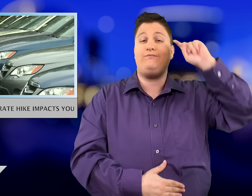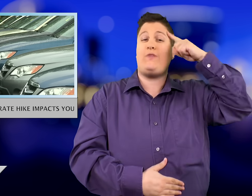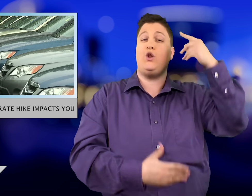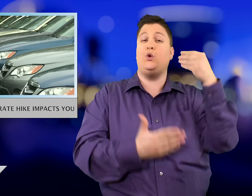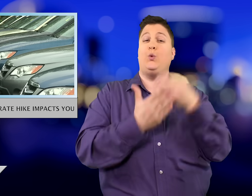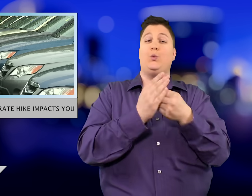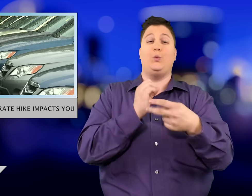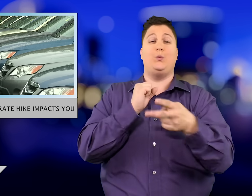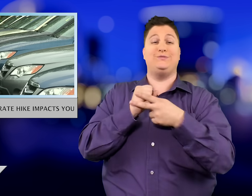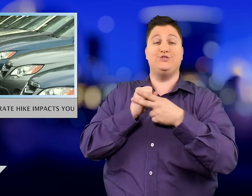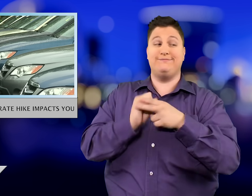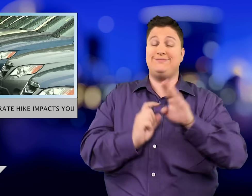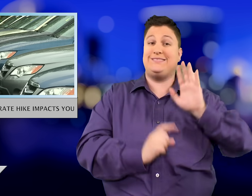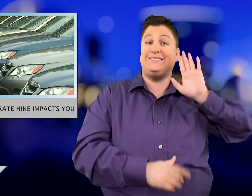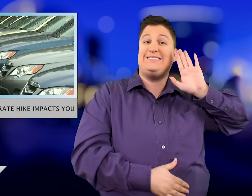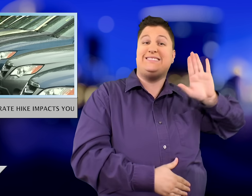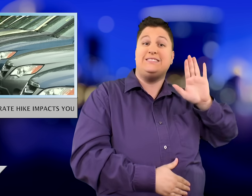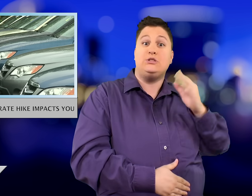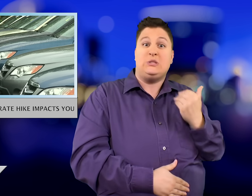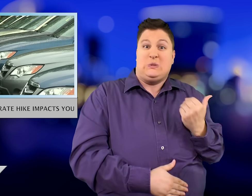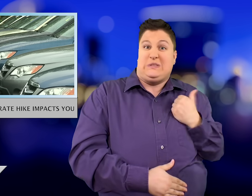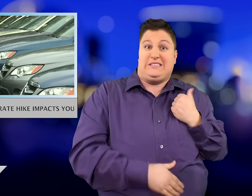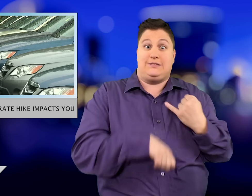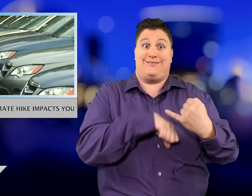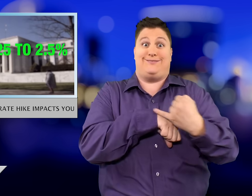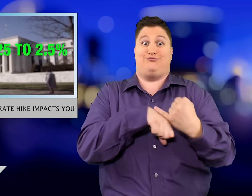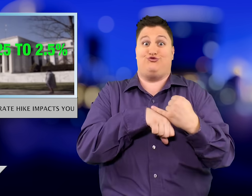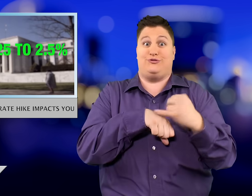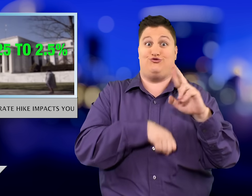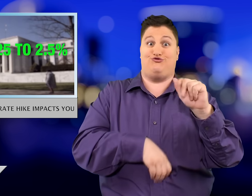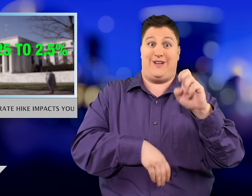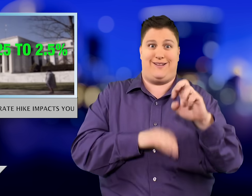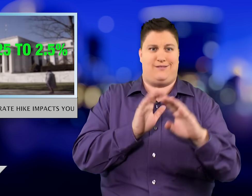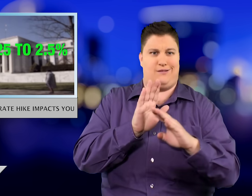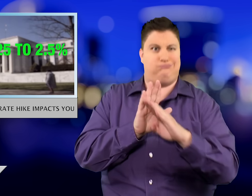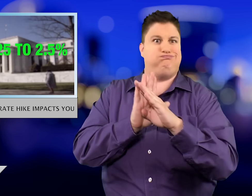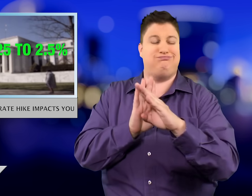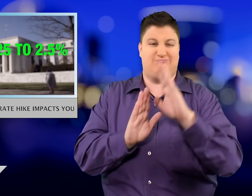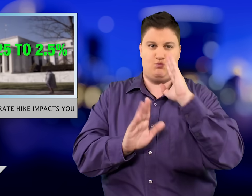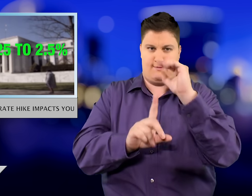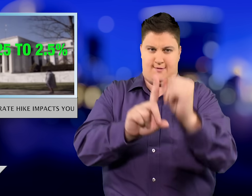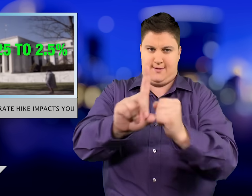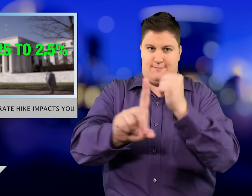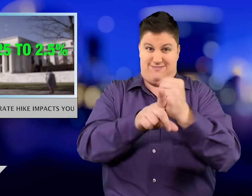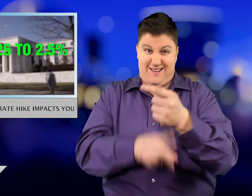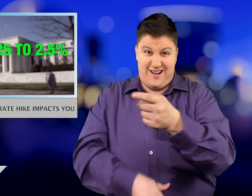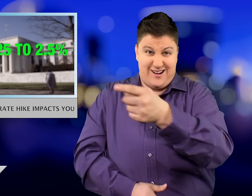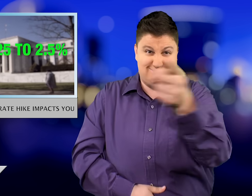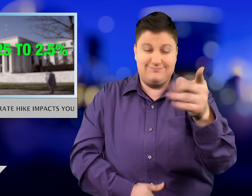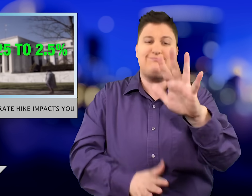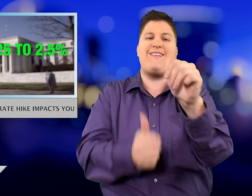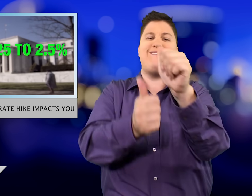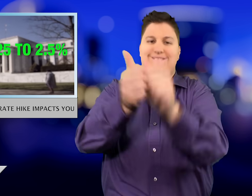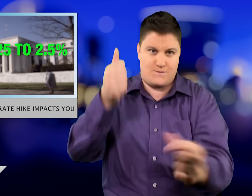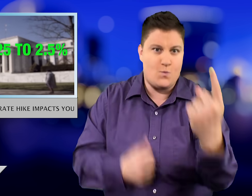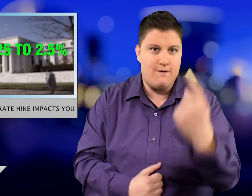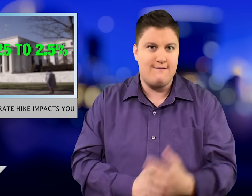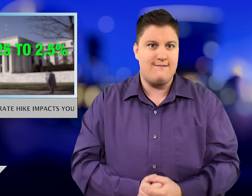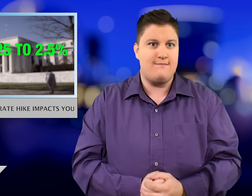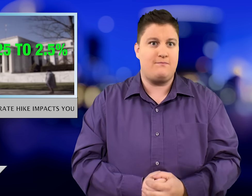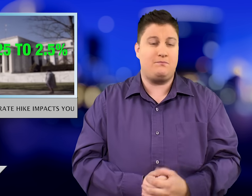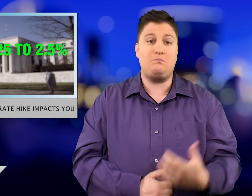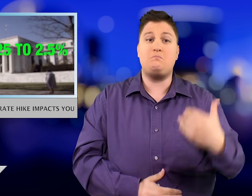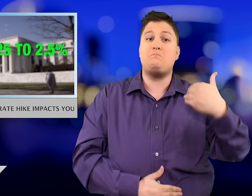The Federal Reserve's recent interest rate hike will impact just about everyone.